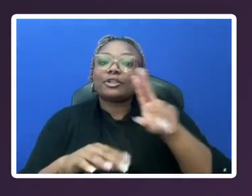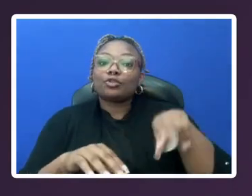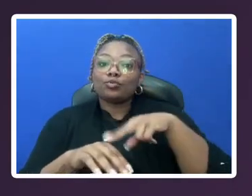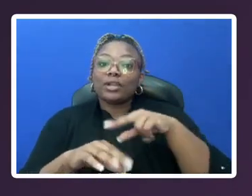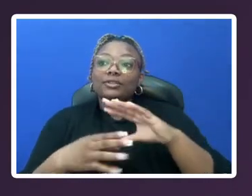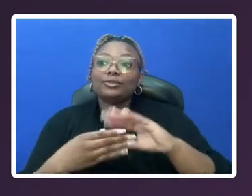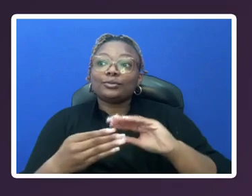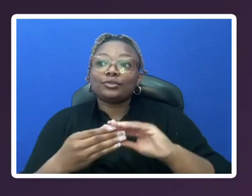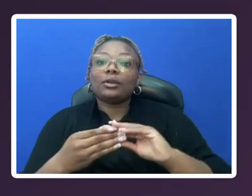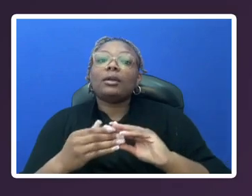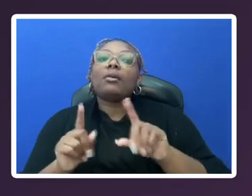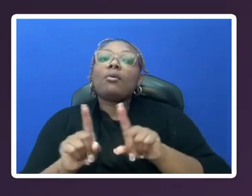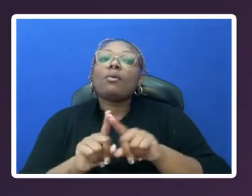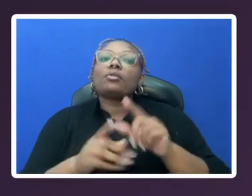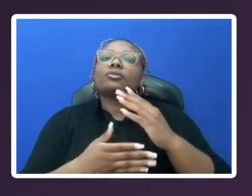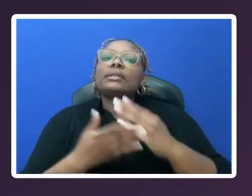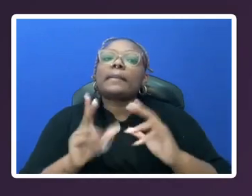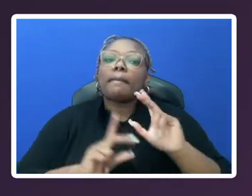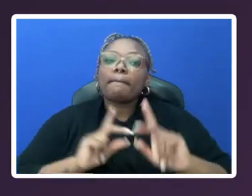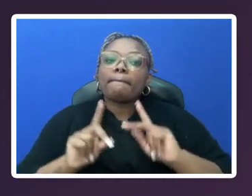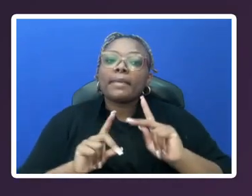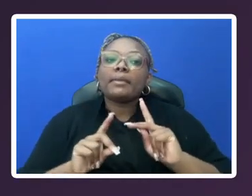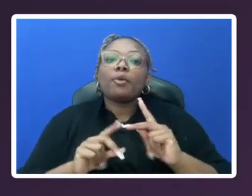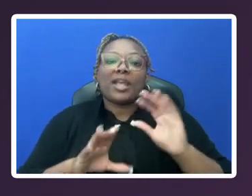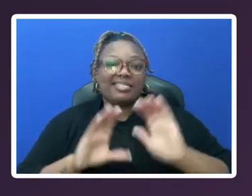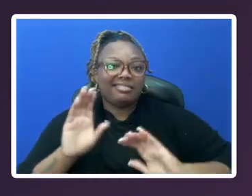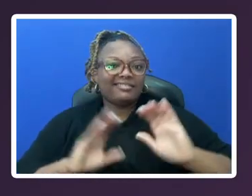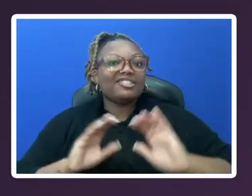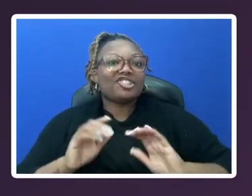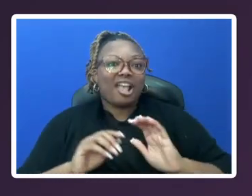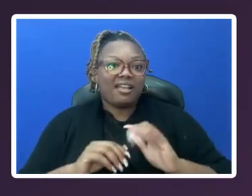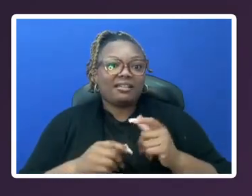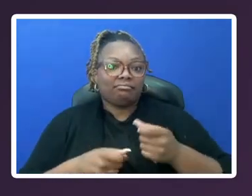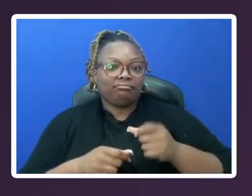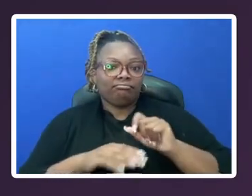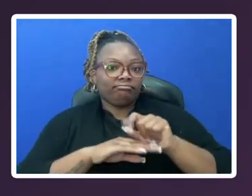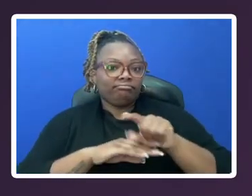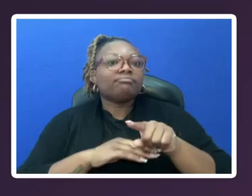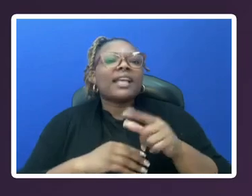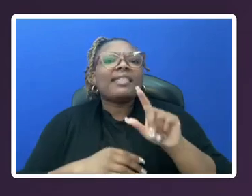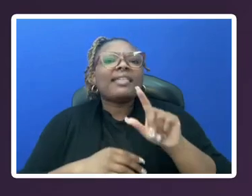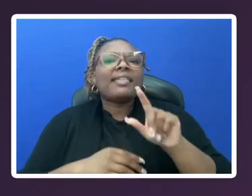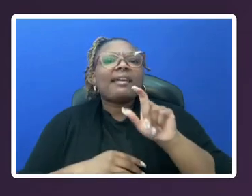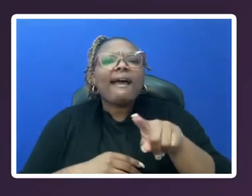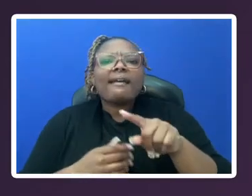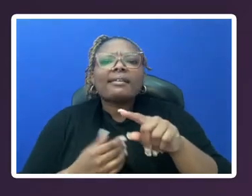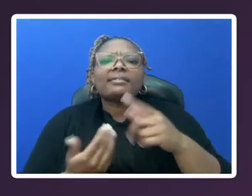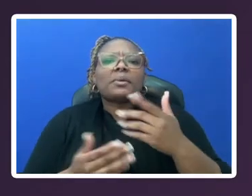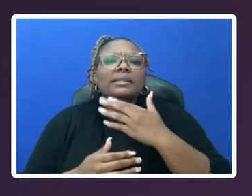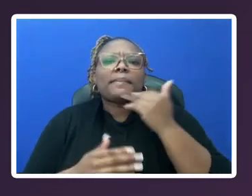some folks in the chat were asking, well, what might be the best way especially given you know,